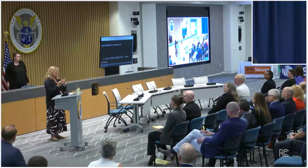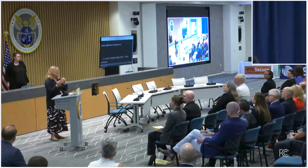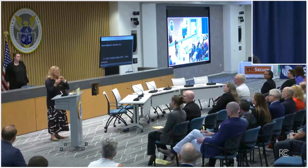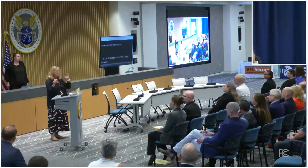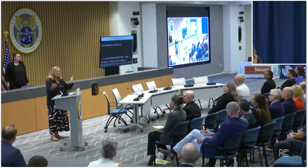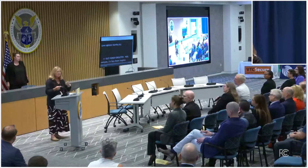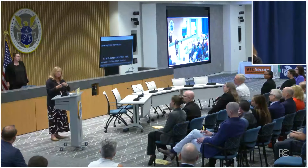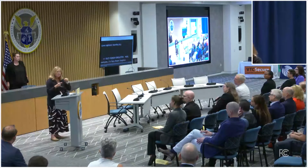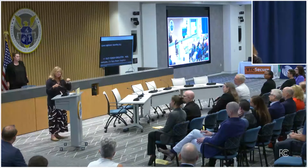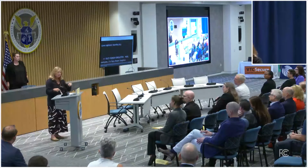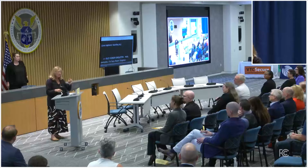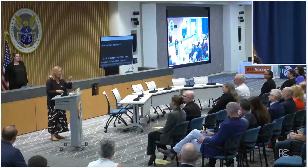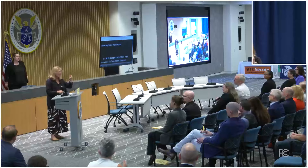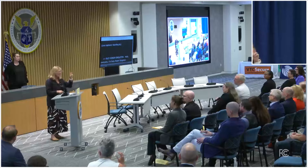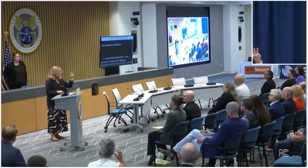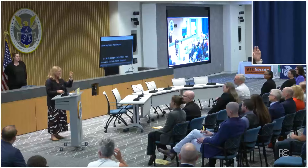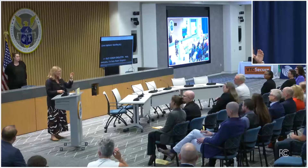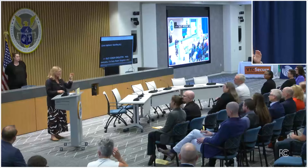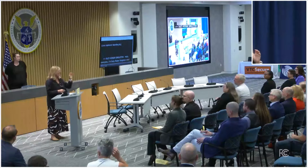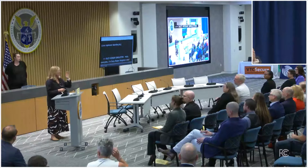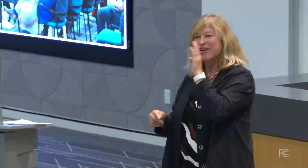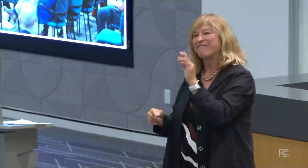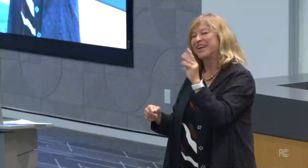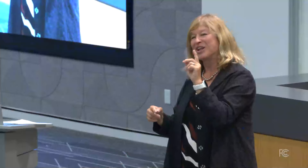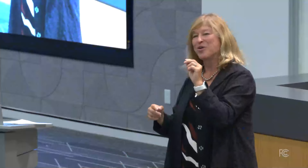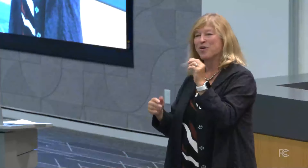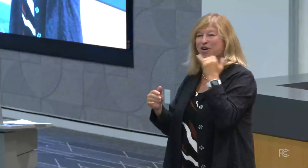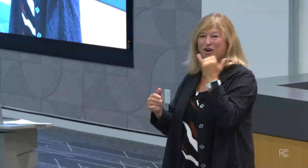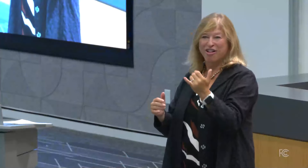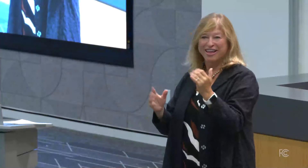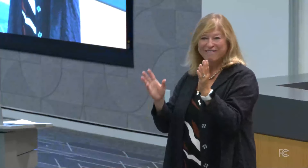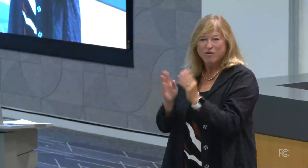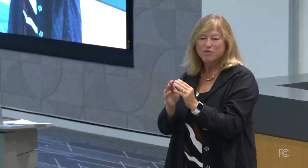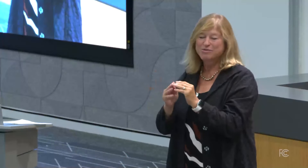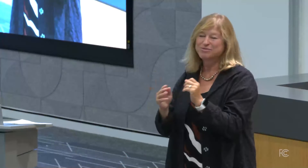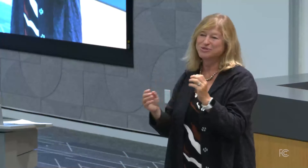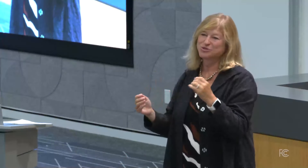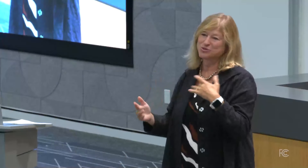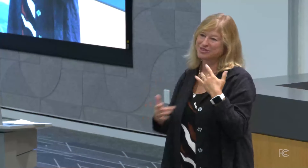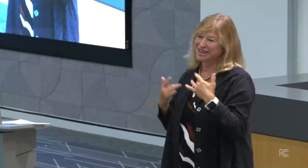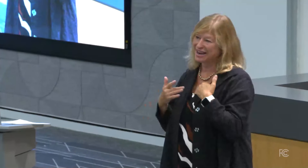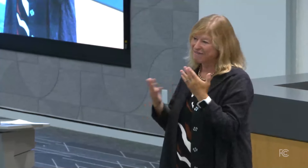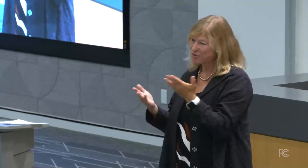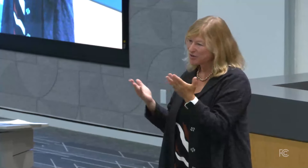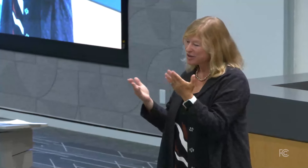HELLO, EVERYONE, I'M SUZY